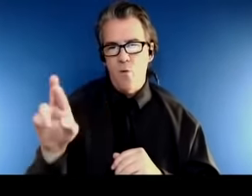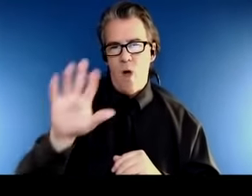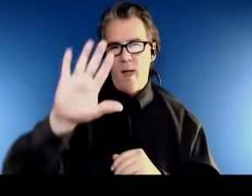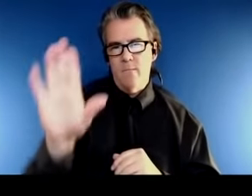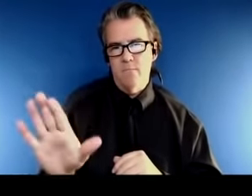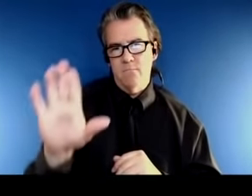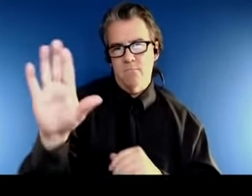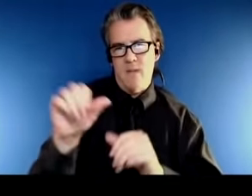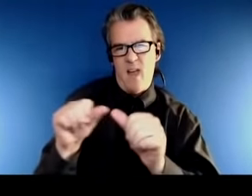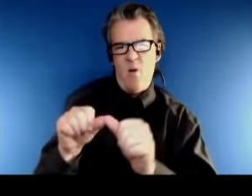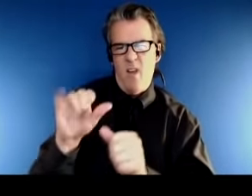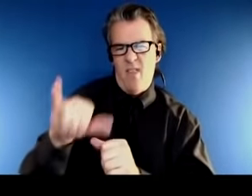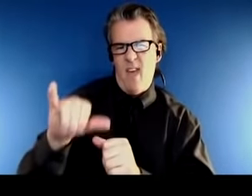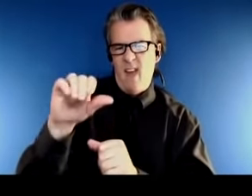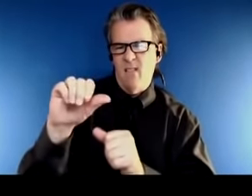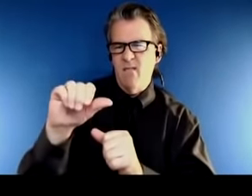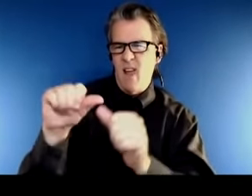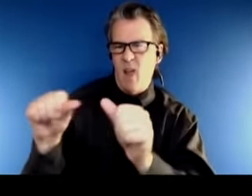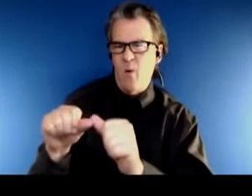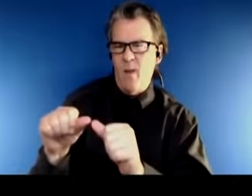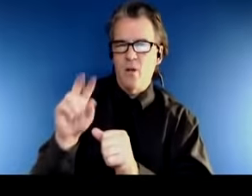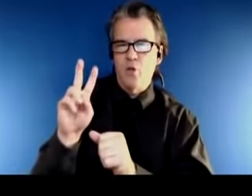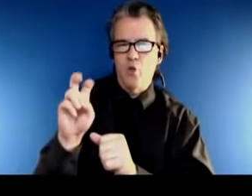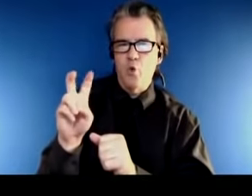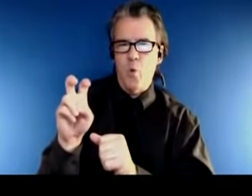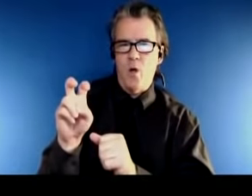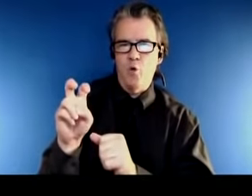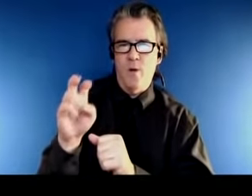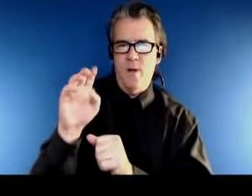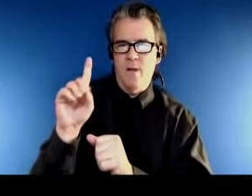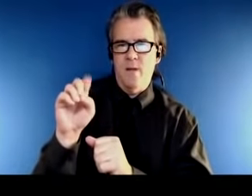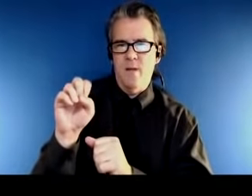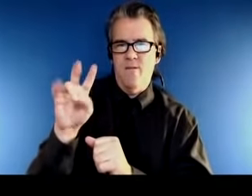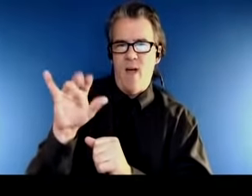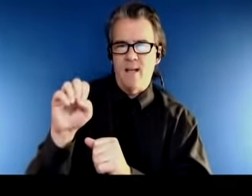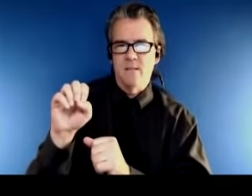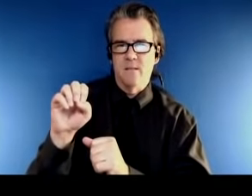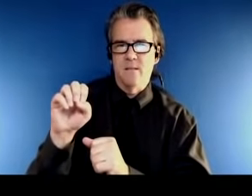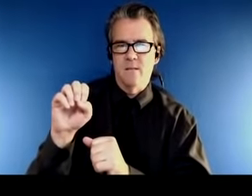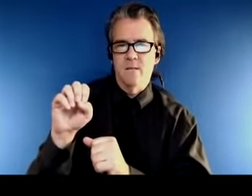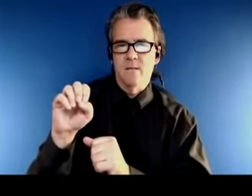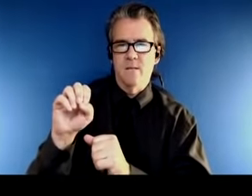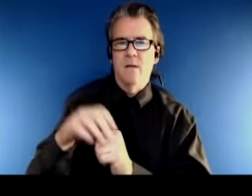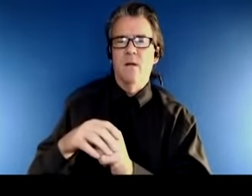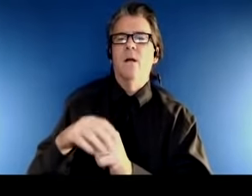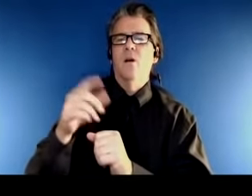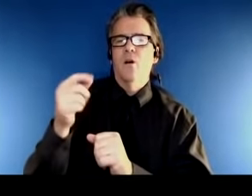to delay the shutoffs. If the weather changes to our benefit and things